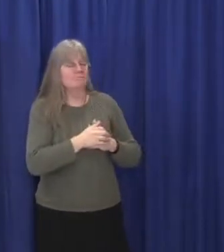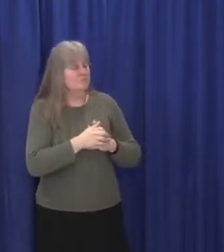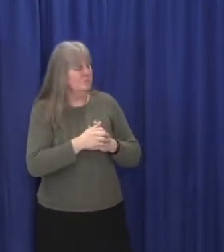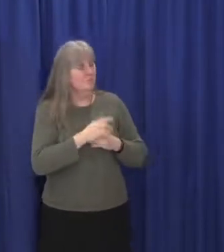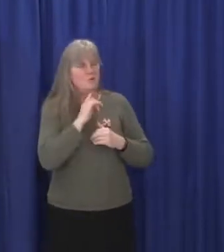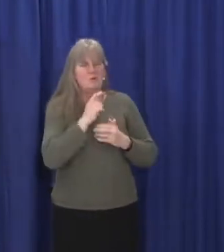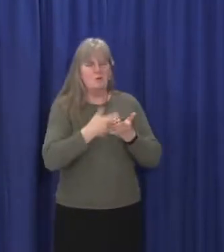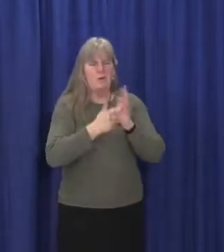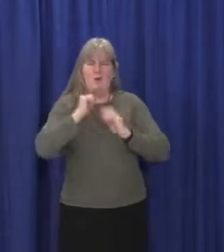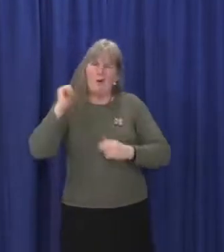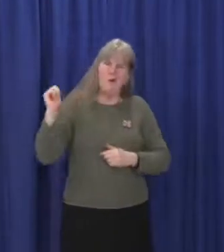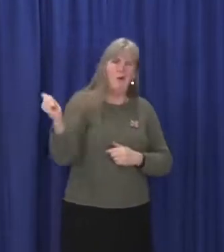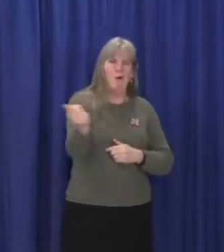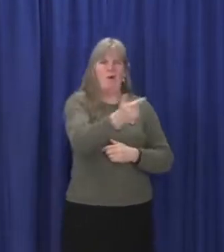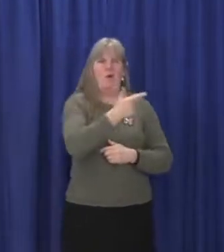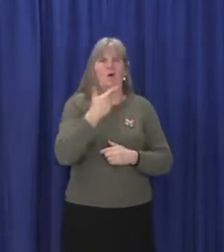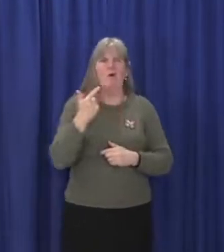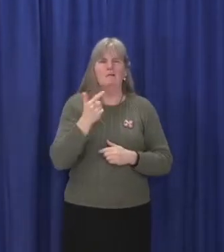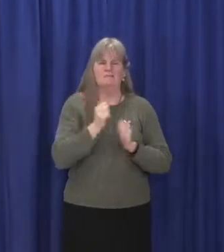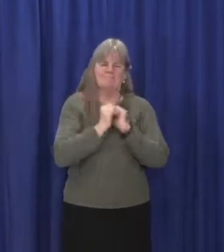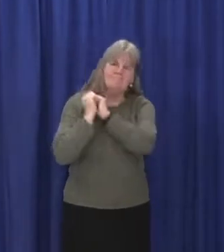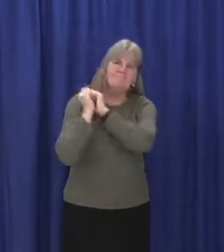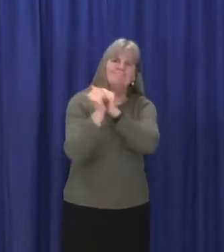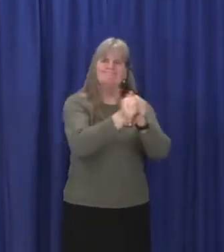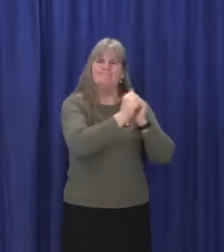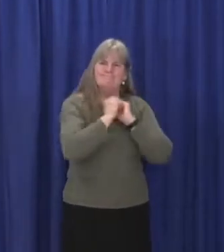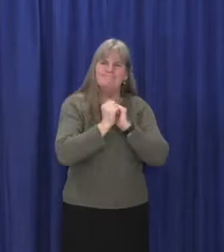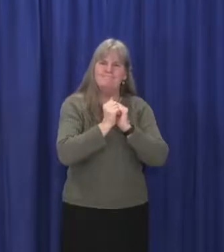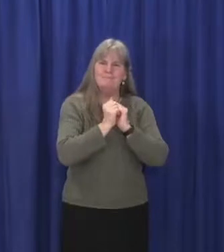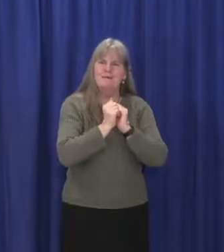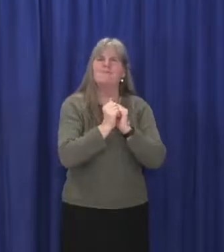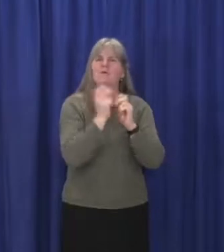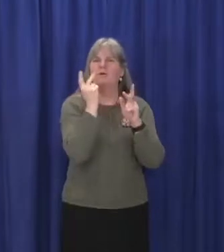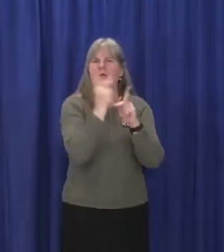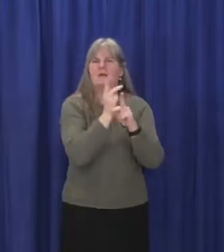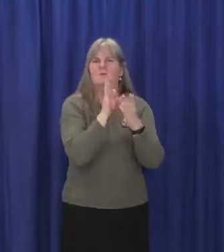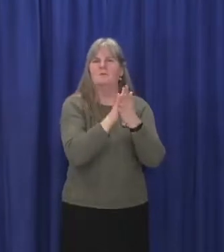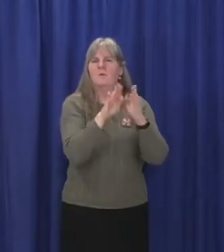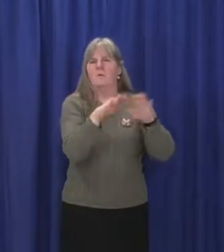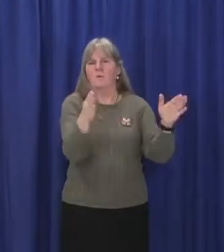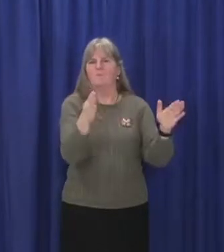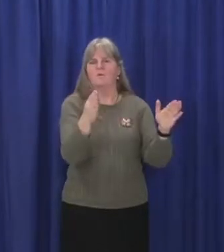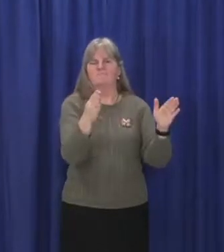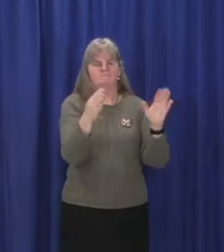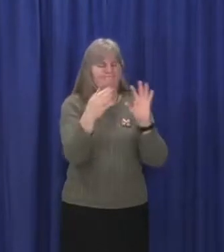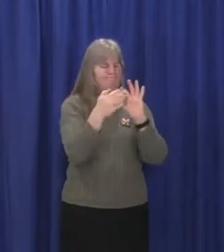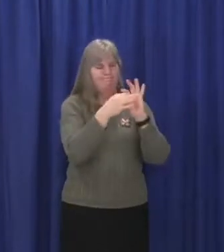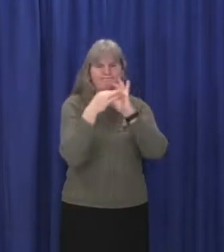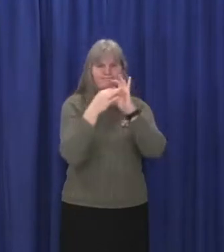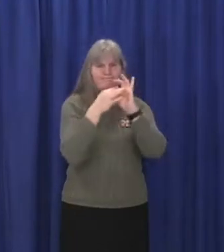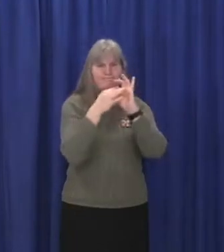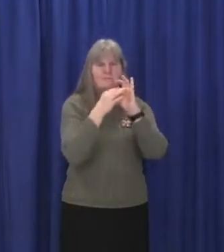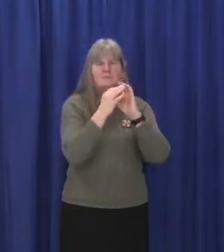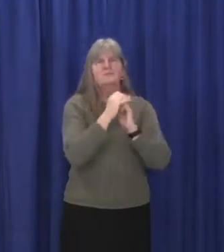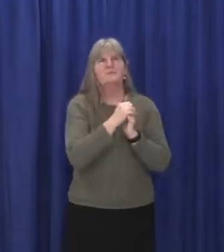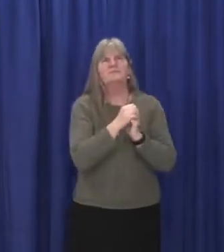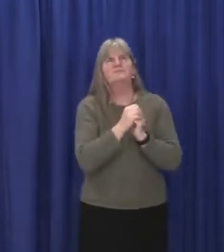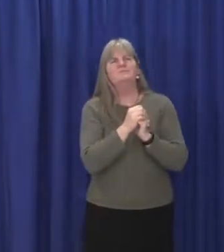to have the resolve to keep our schools safe and open. I now want to take the time